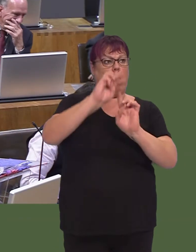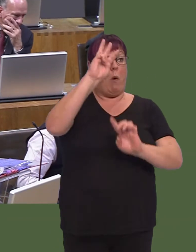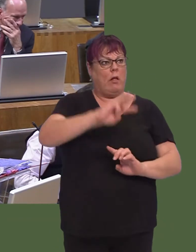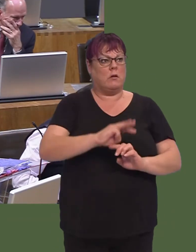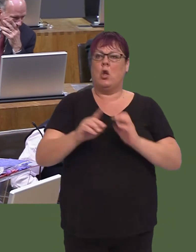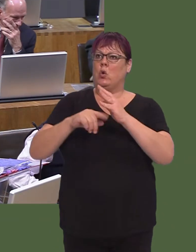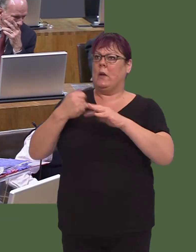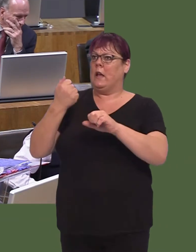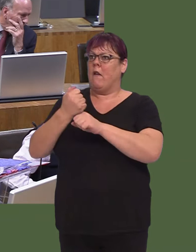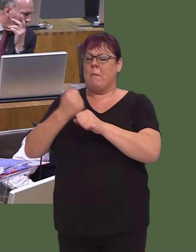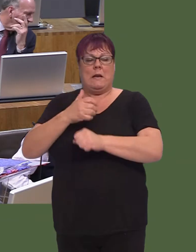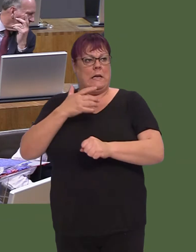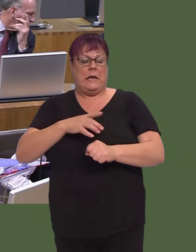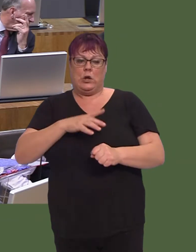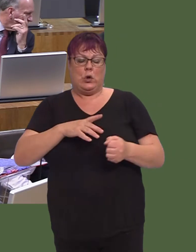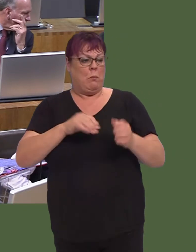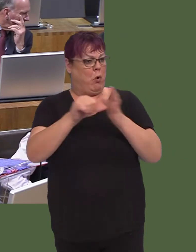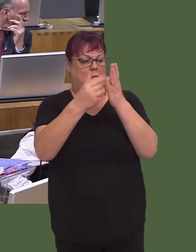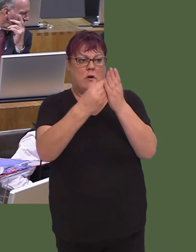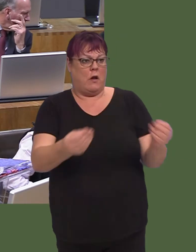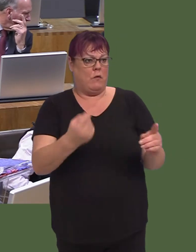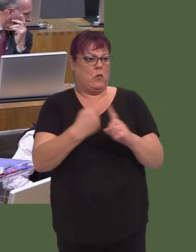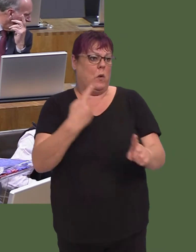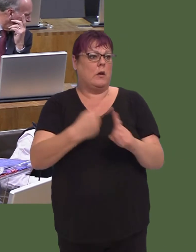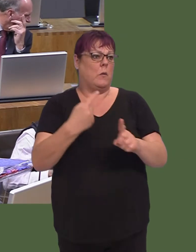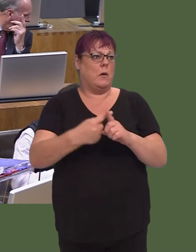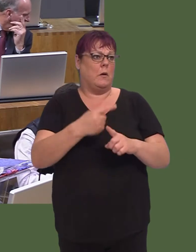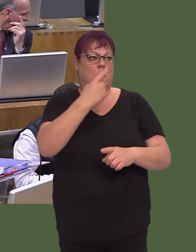The UK Government has to address these issues urgently before they proceed with any managed